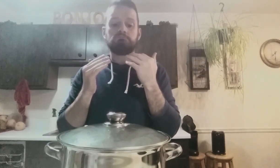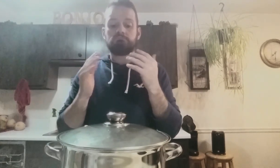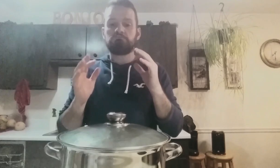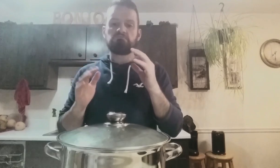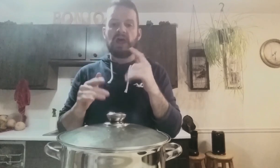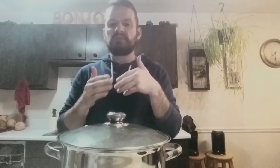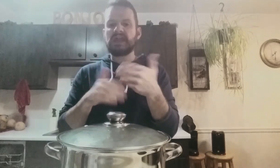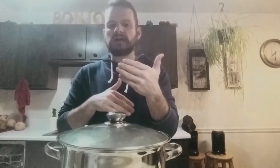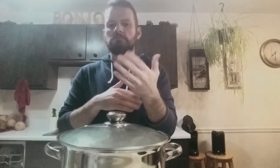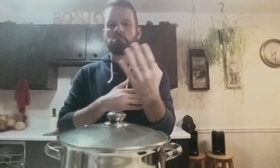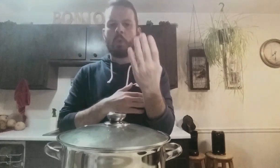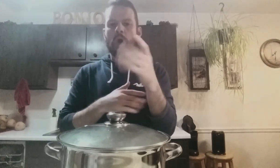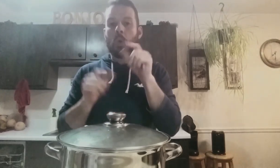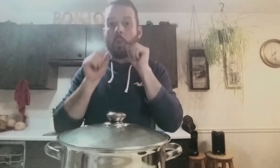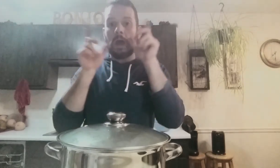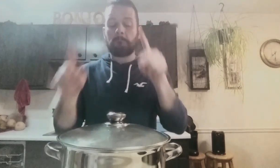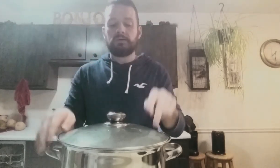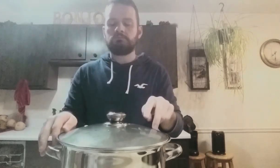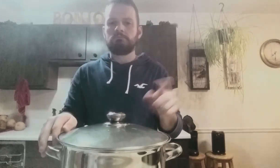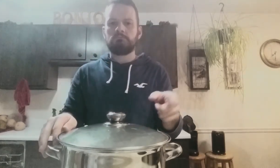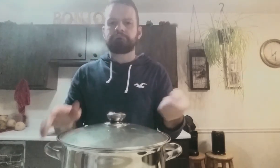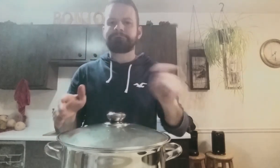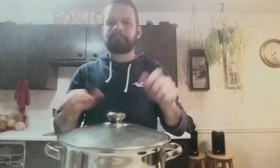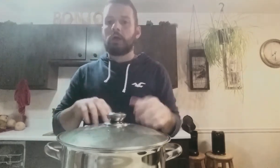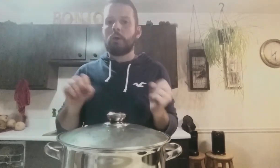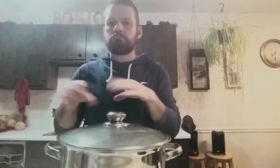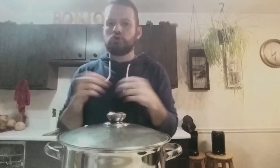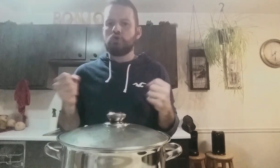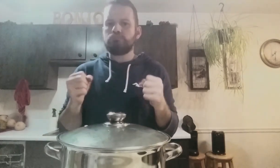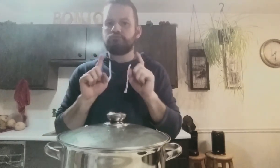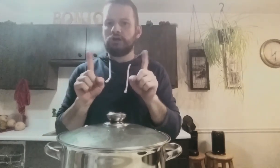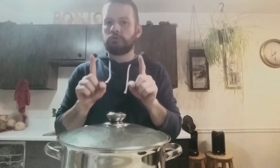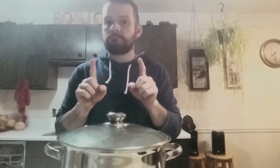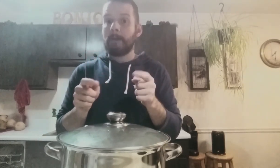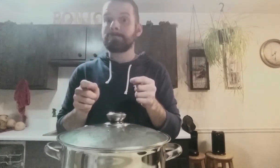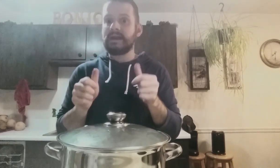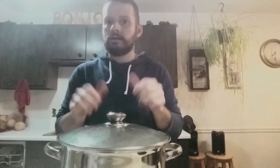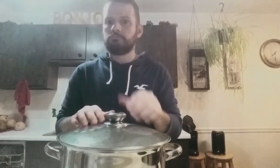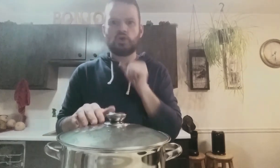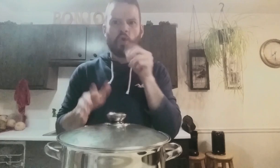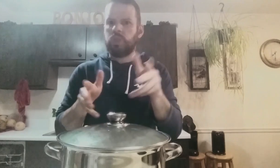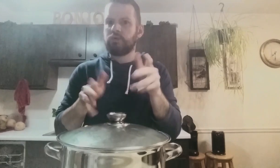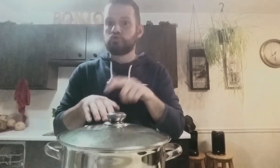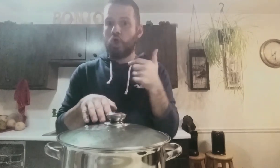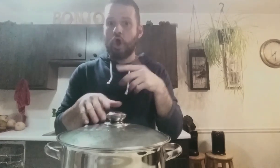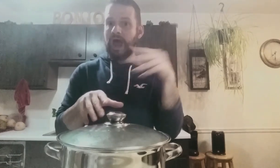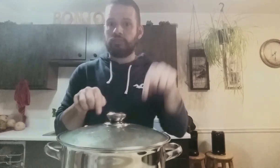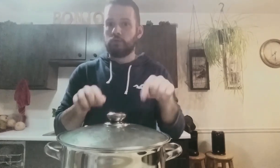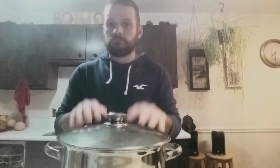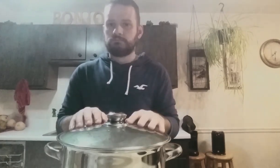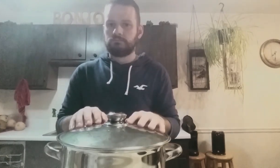The next morning, you put that in a refrigerator immediately, Don't leave out too long.